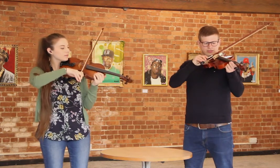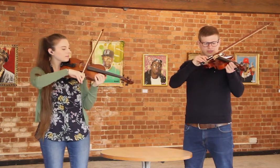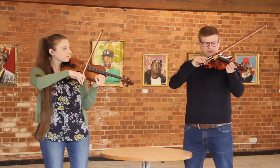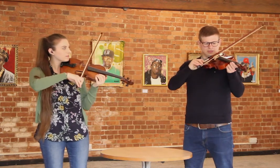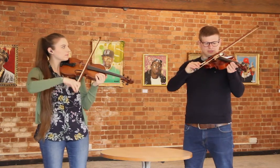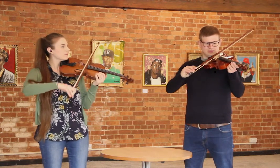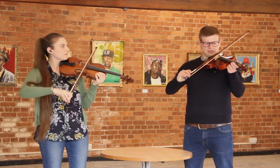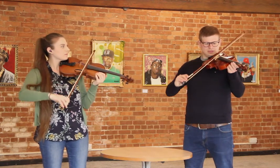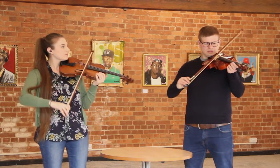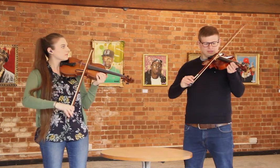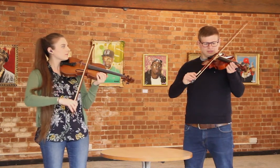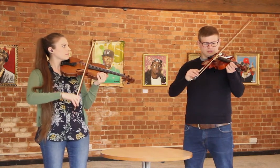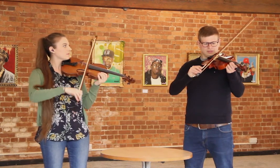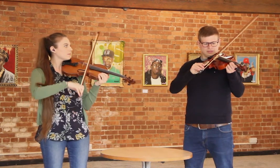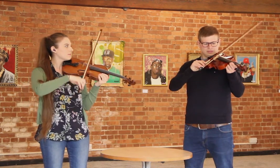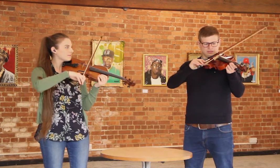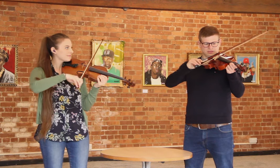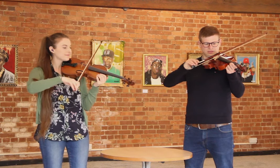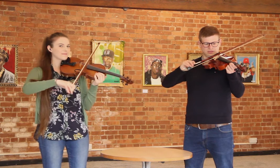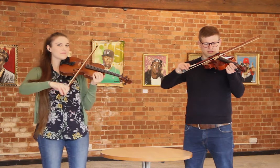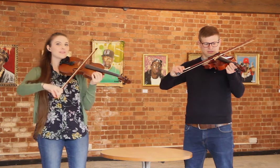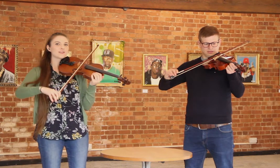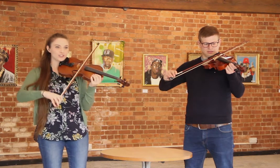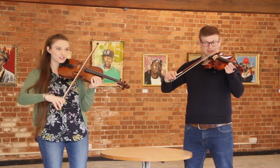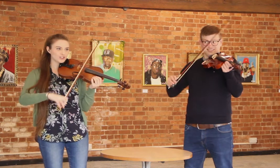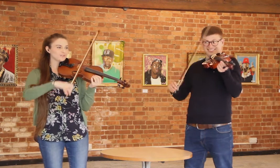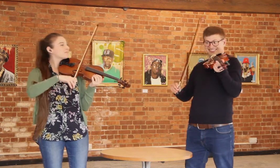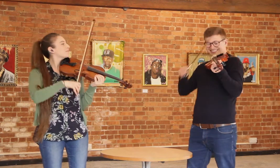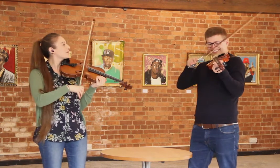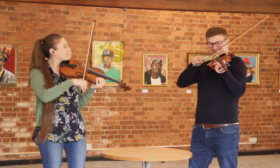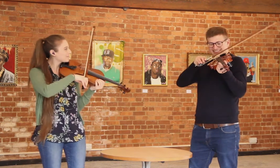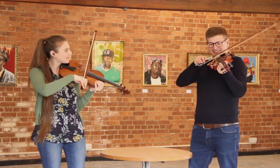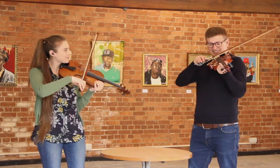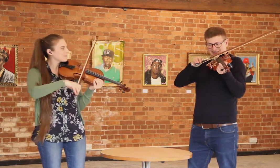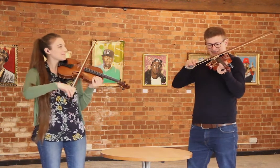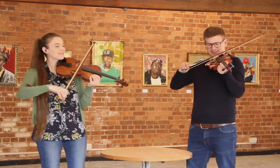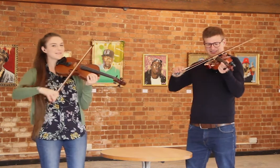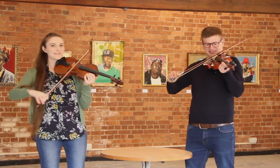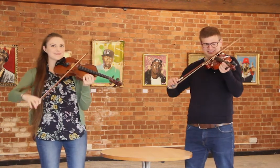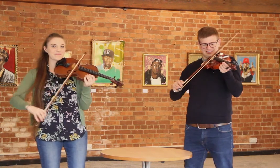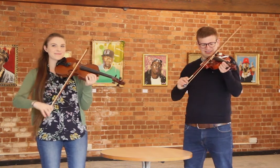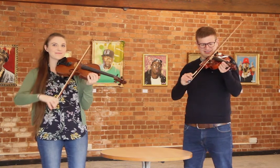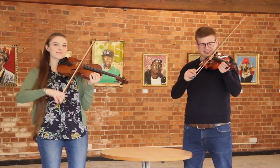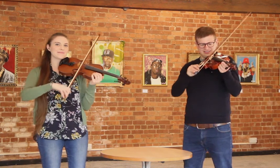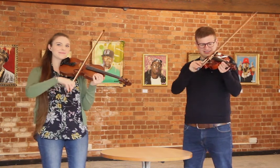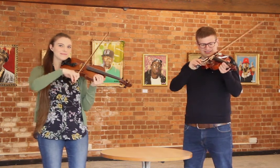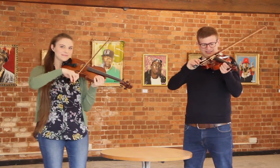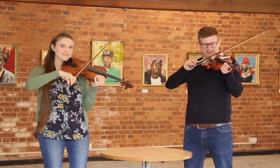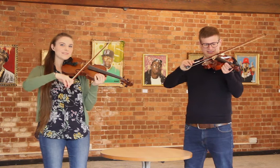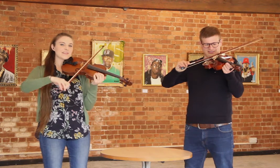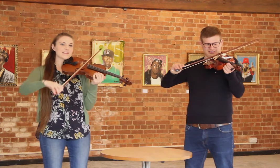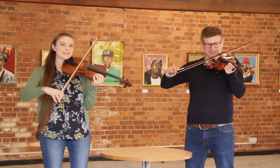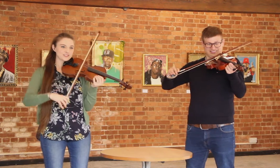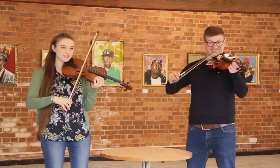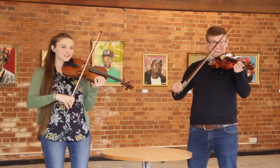VIOLINS PLAYING D, A, D, sh!, D, A, D, Sh!